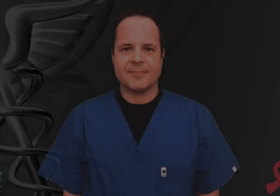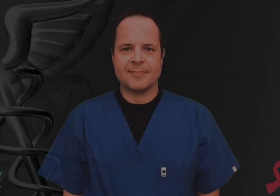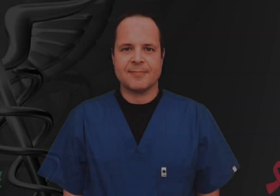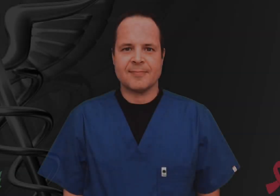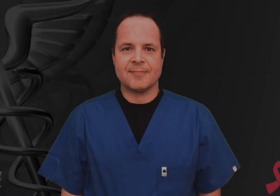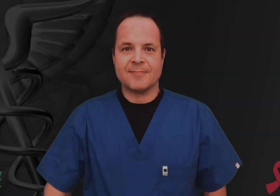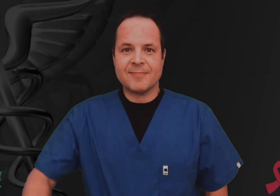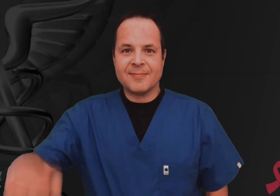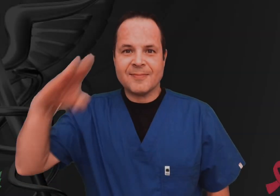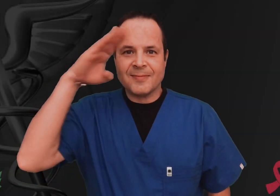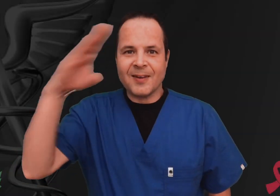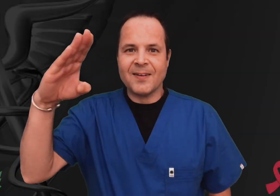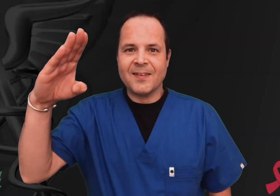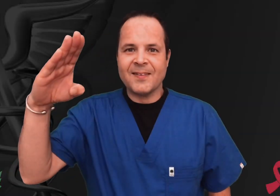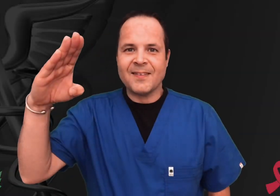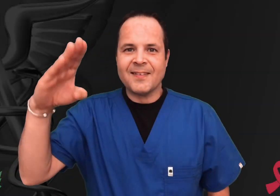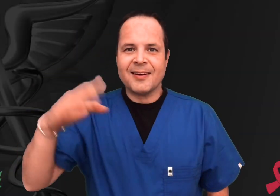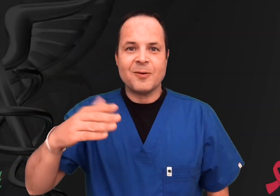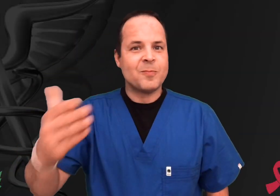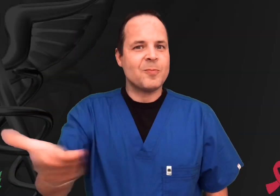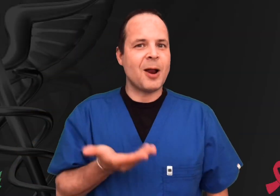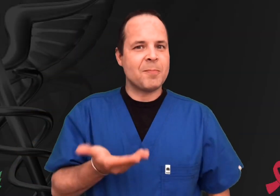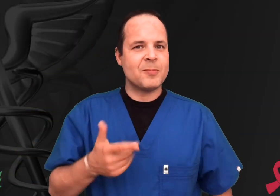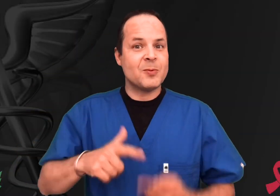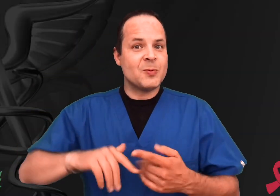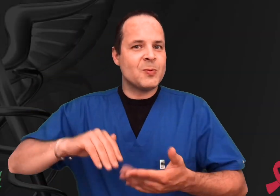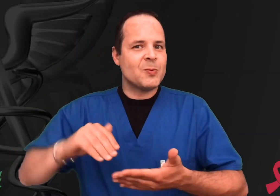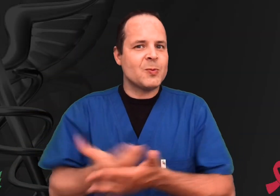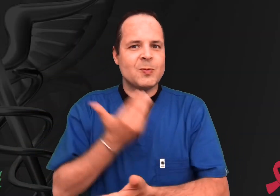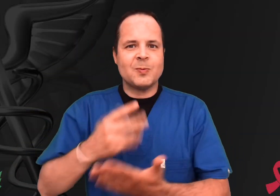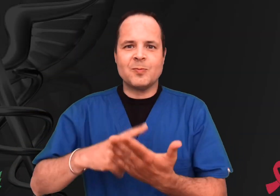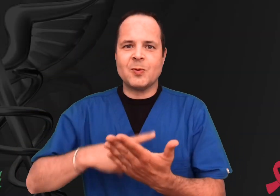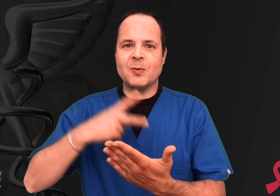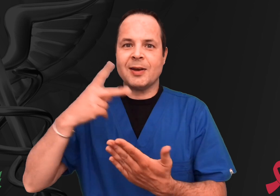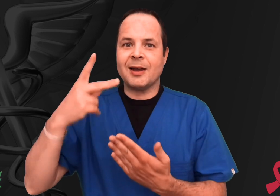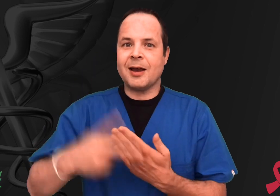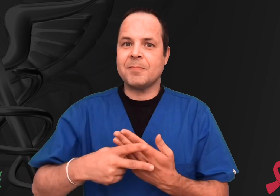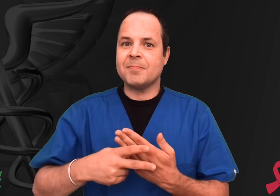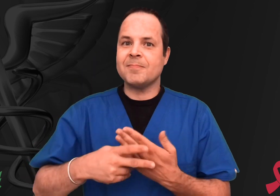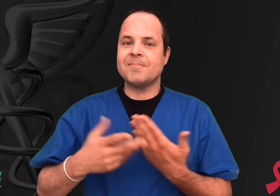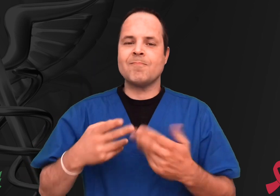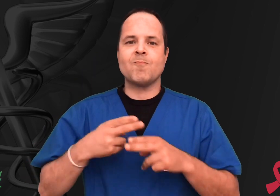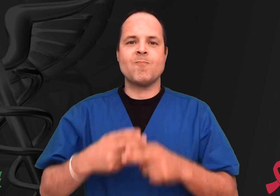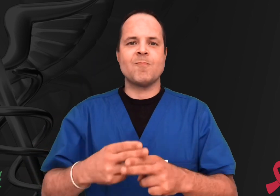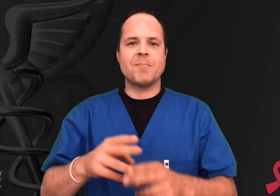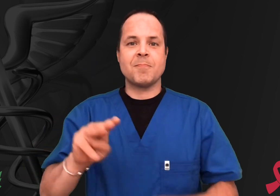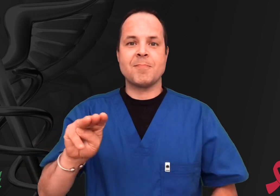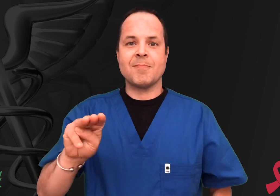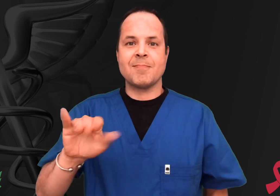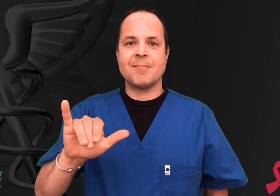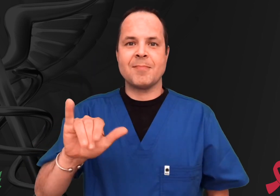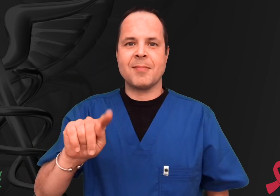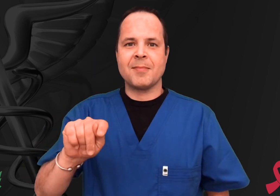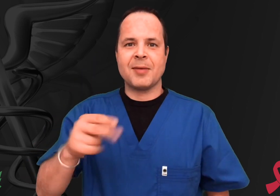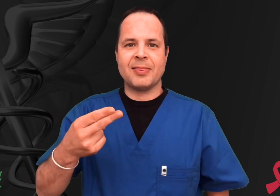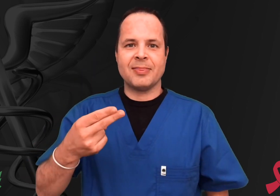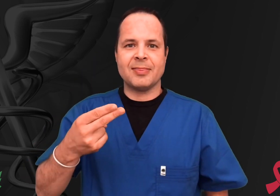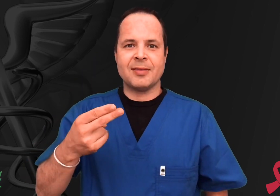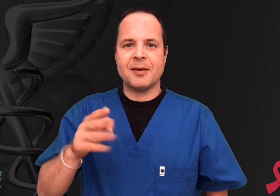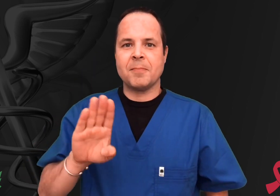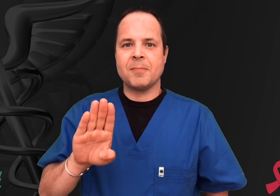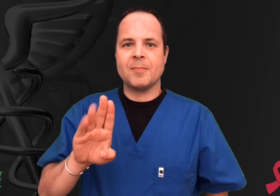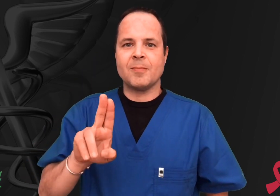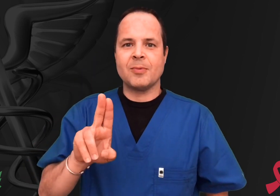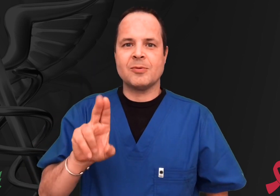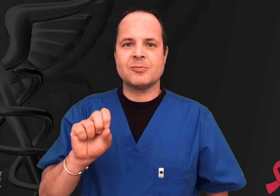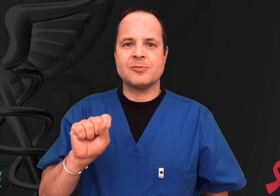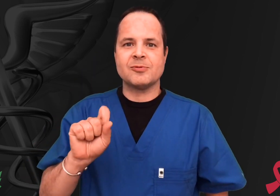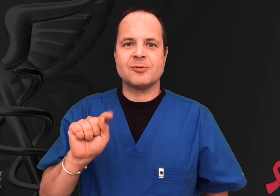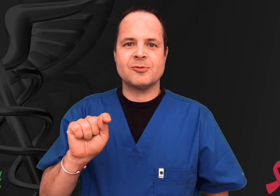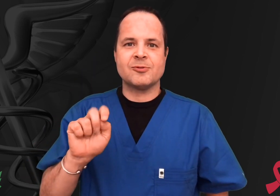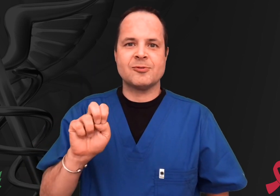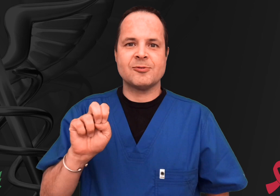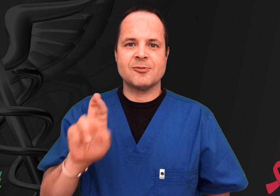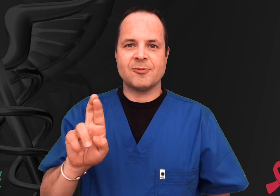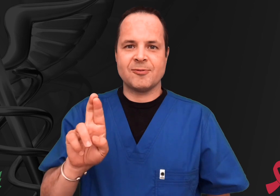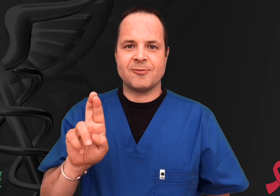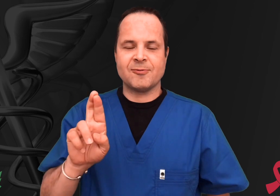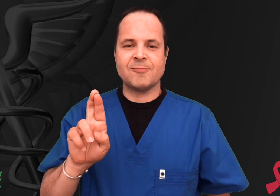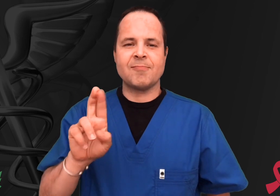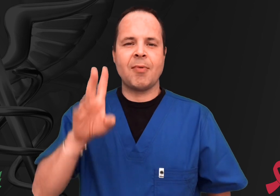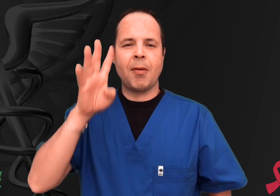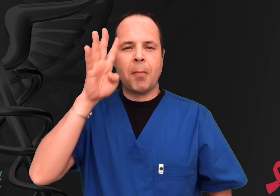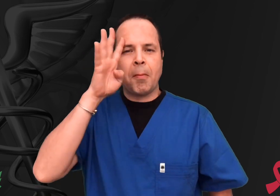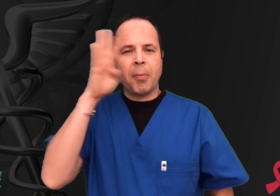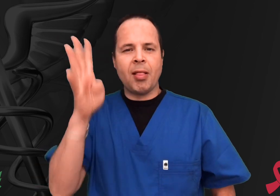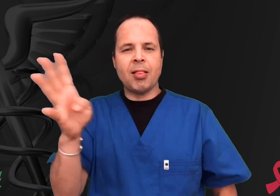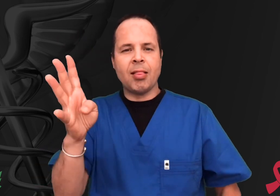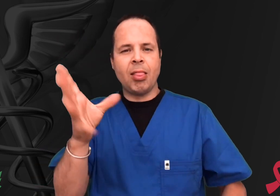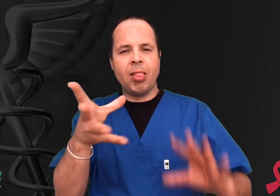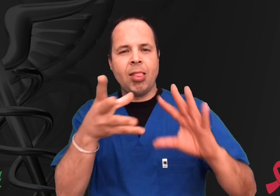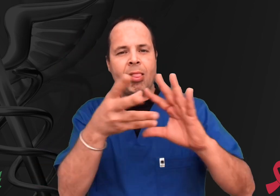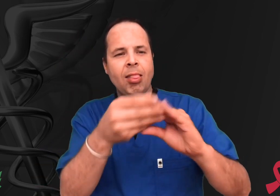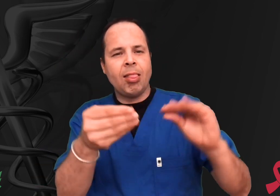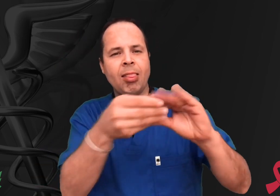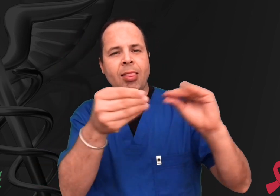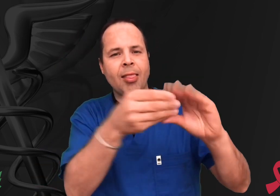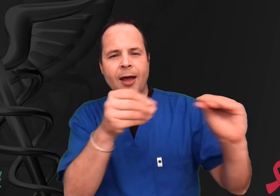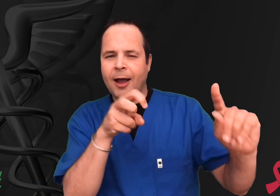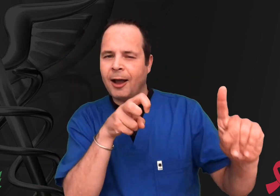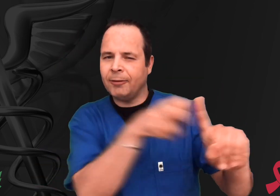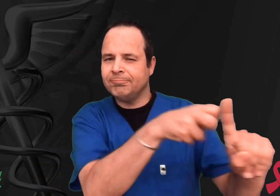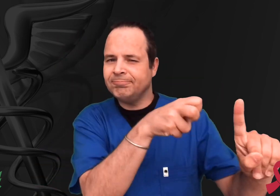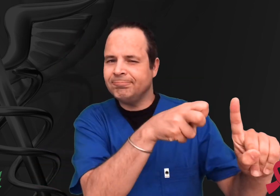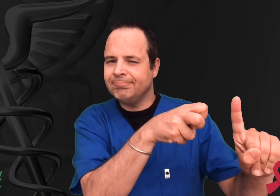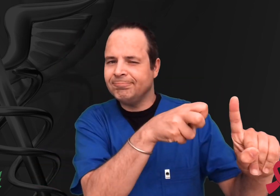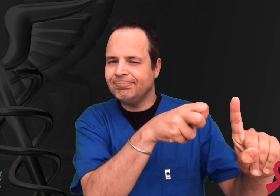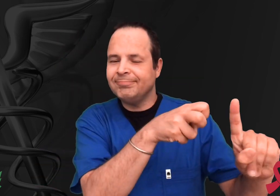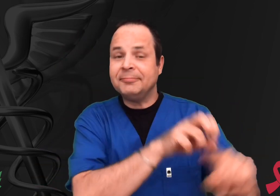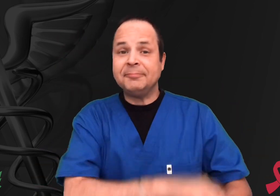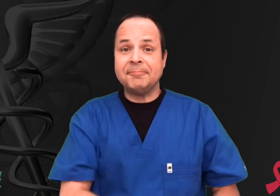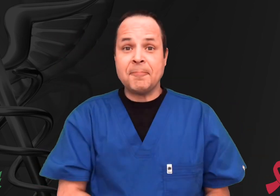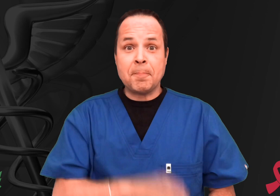Hello! Welcome to new video channel called "Mythbuster".